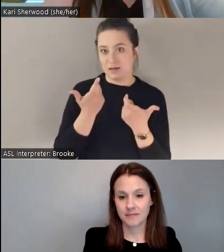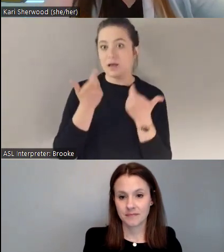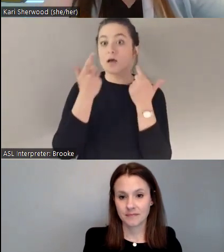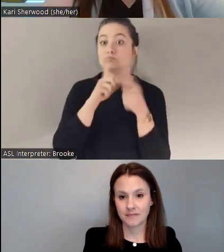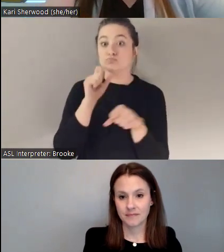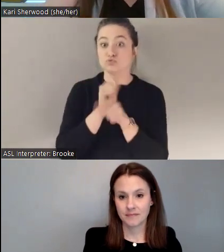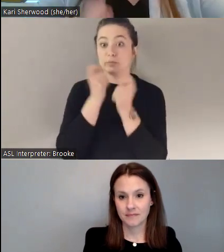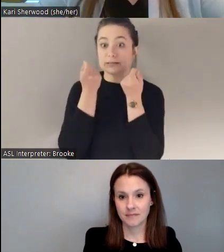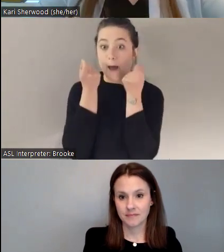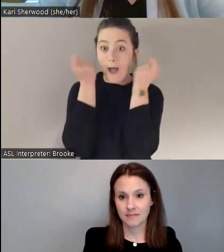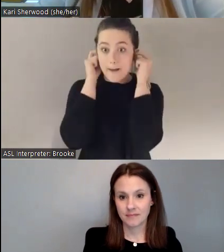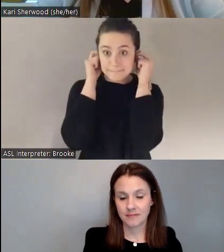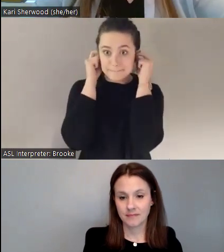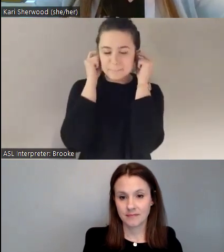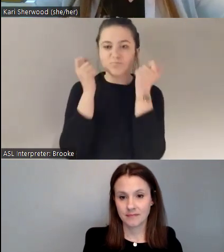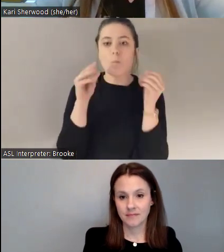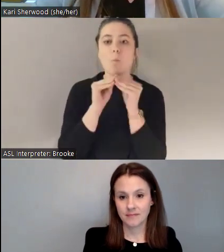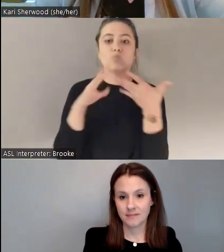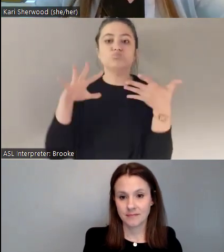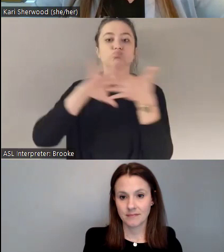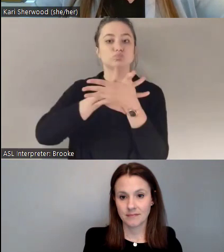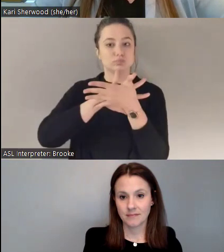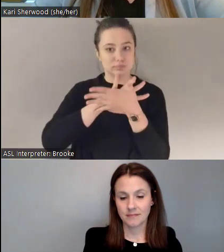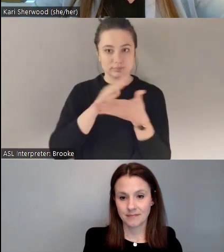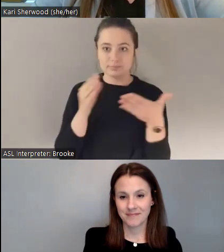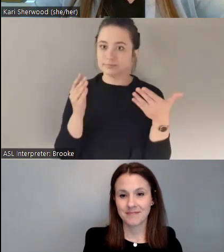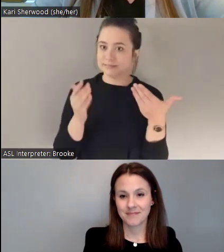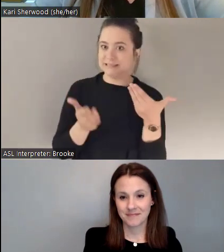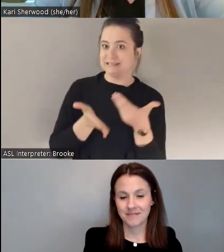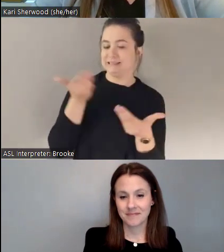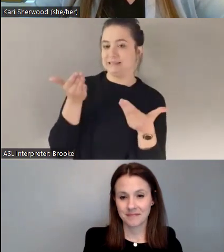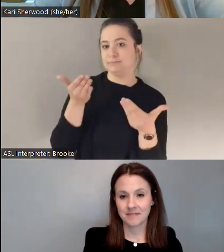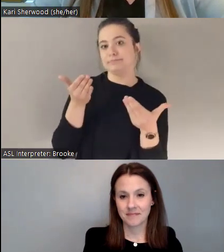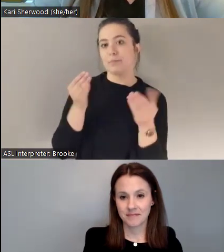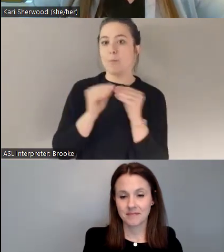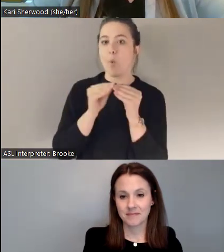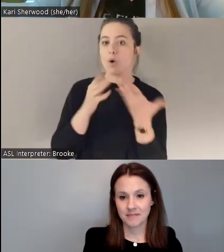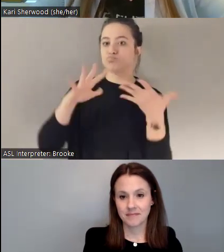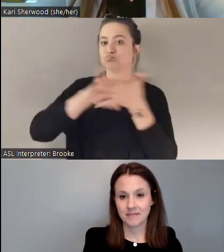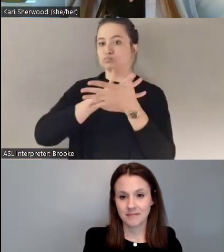fit in the ear, so might be a little more discreet.